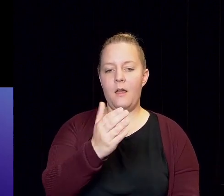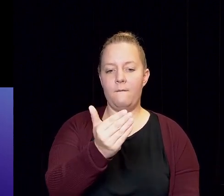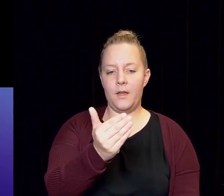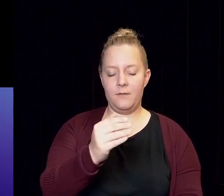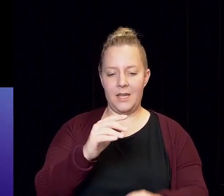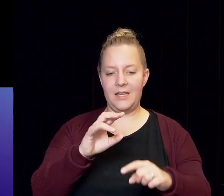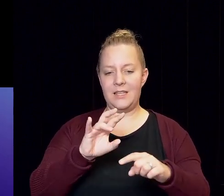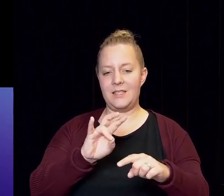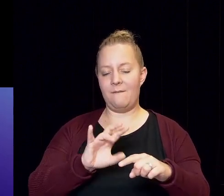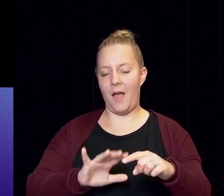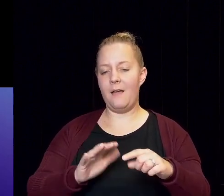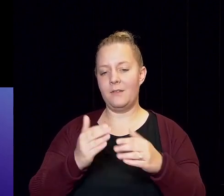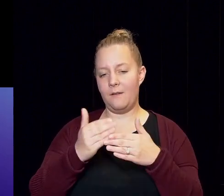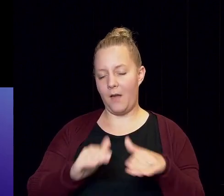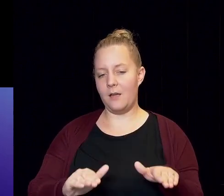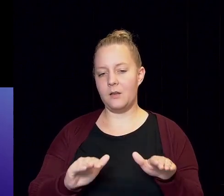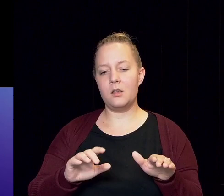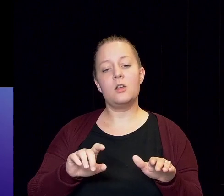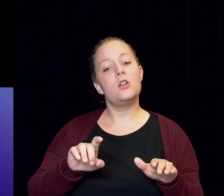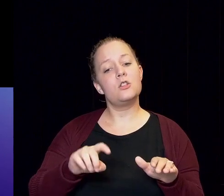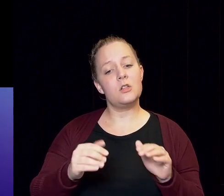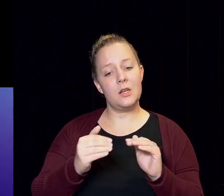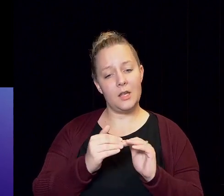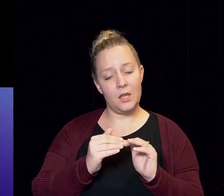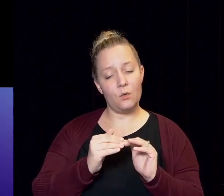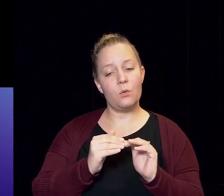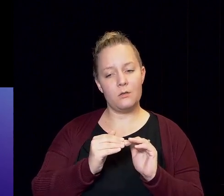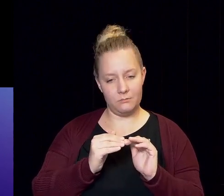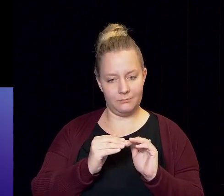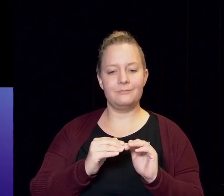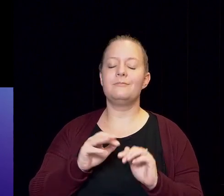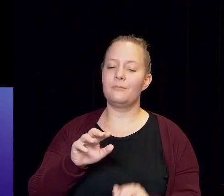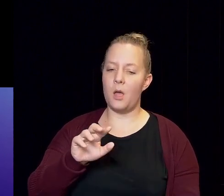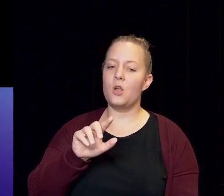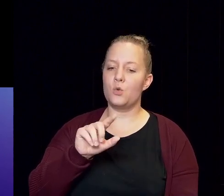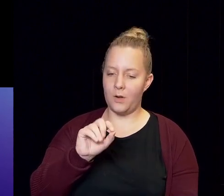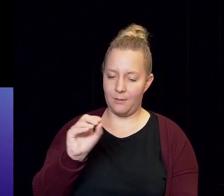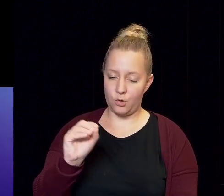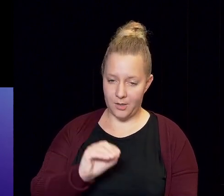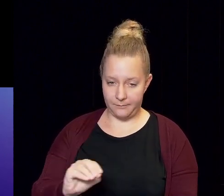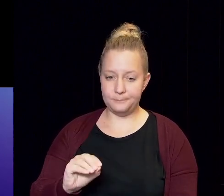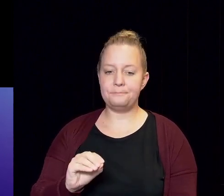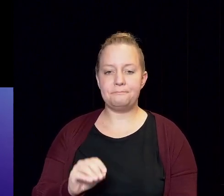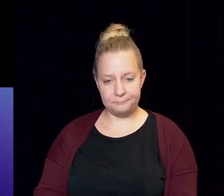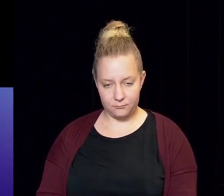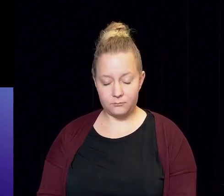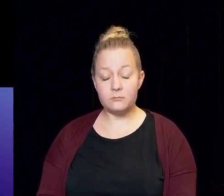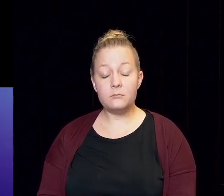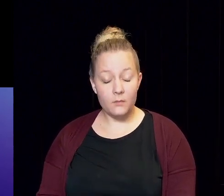if I were to divide it out, I should end up with that indeed 20 %. All right, so this was the